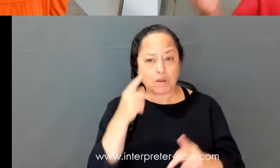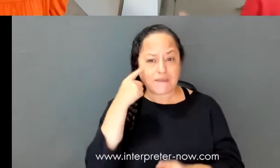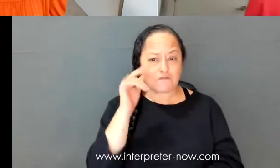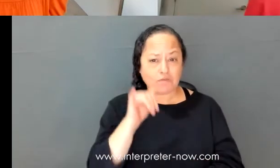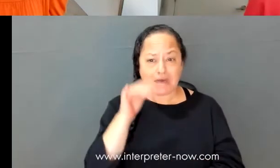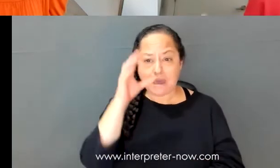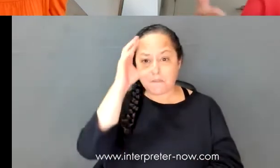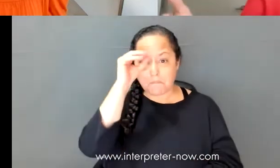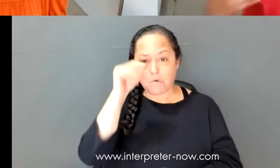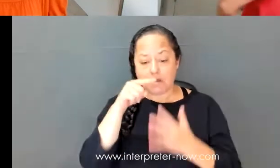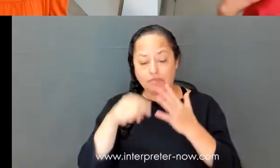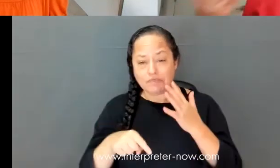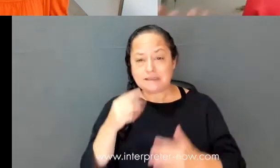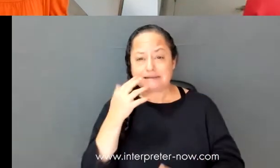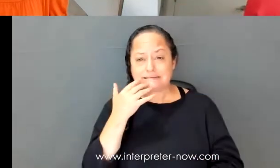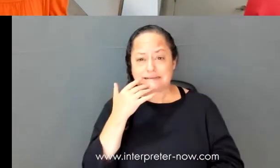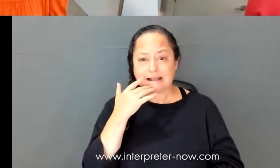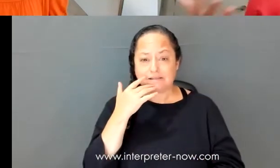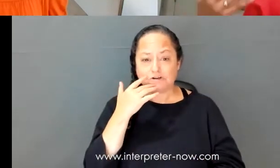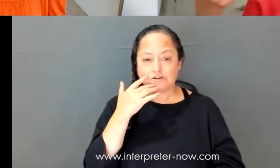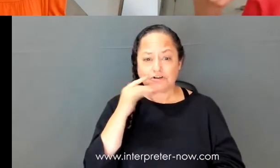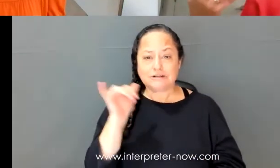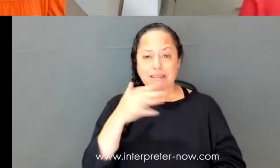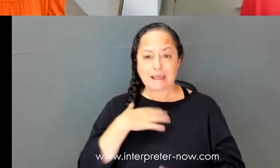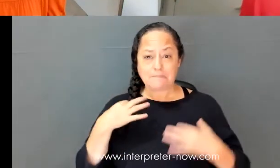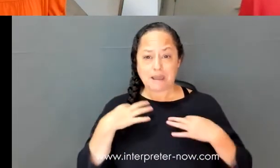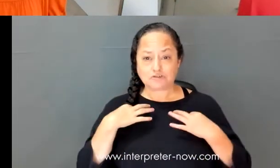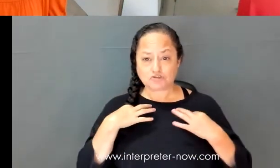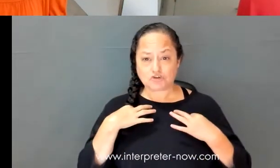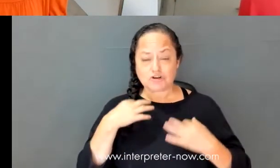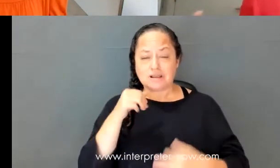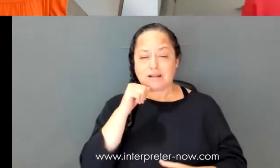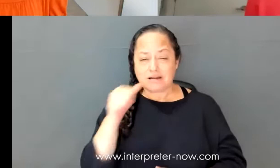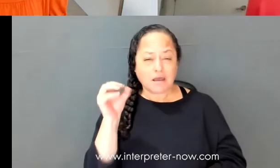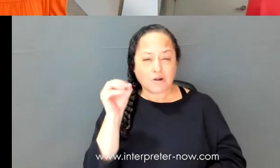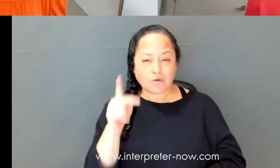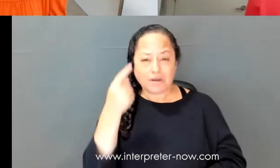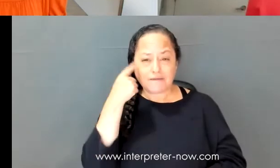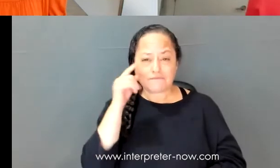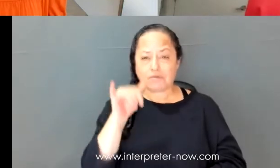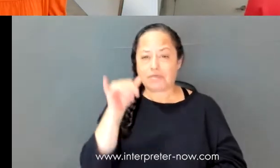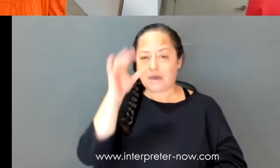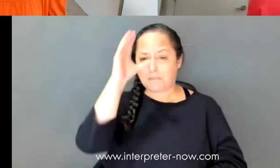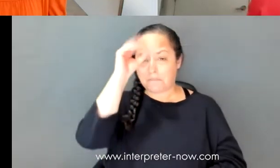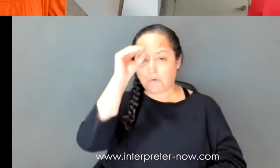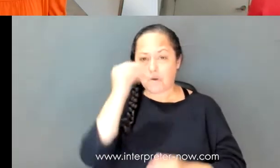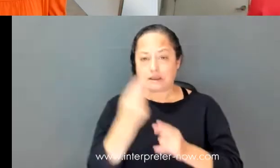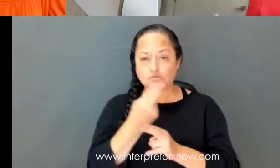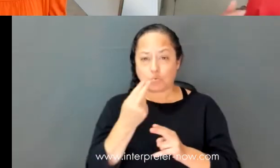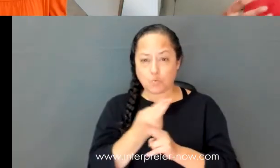And these colors pink, for example, like my shirt, is not okay for this boy to wear and to take on.